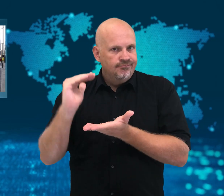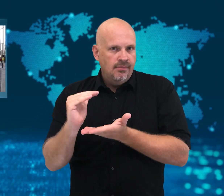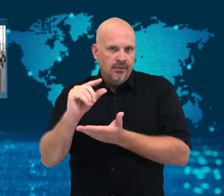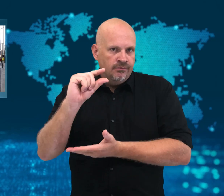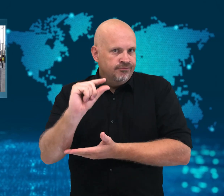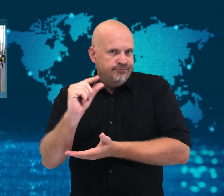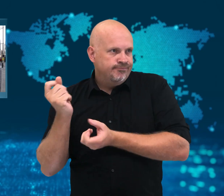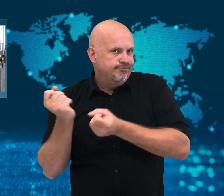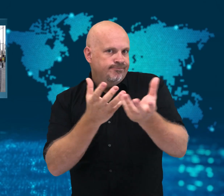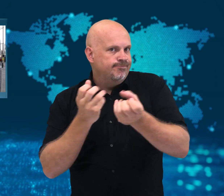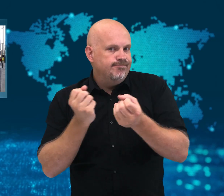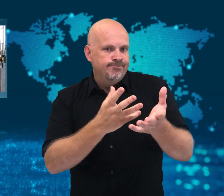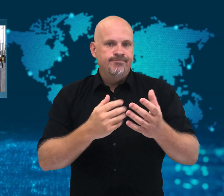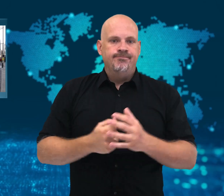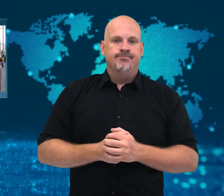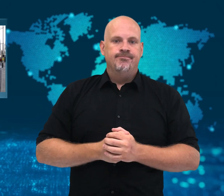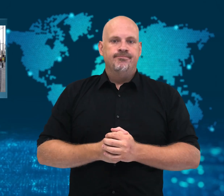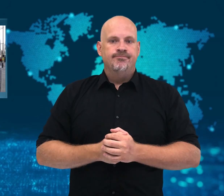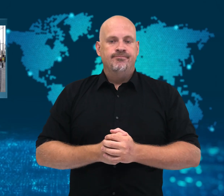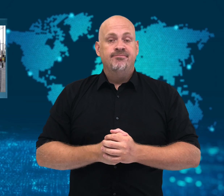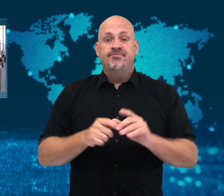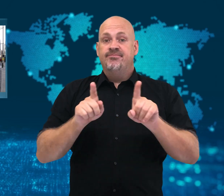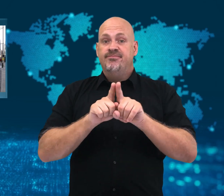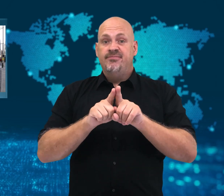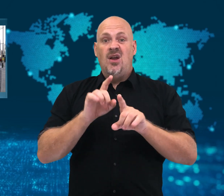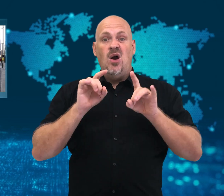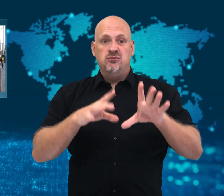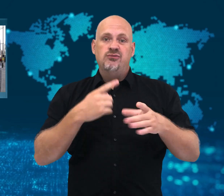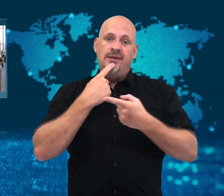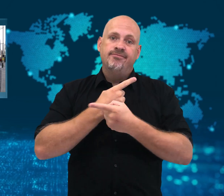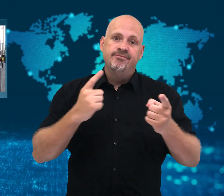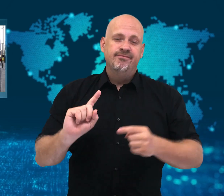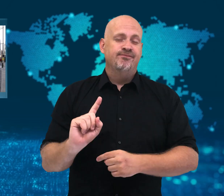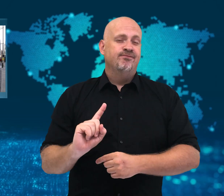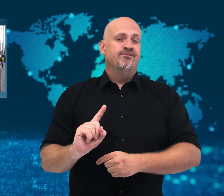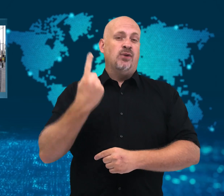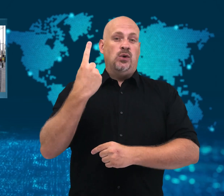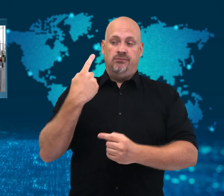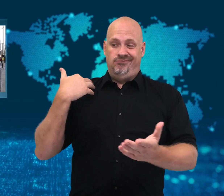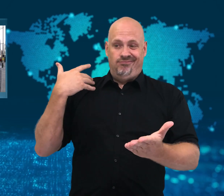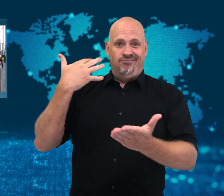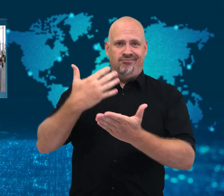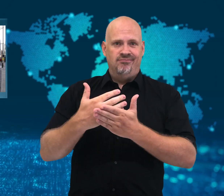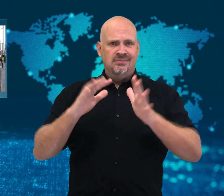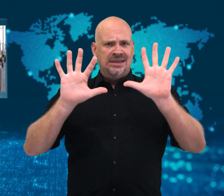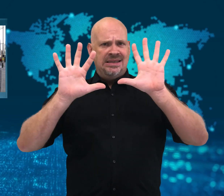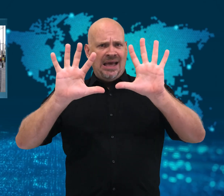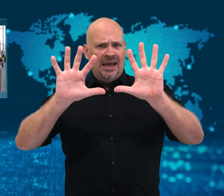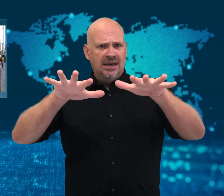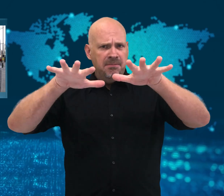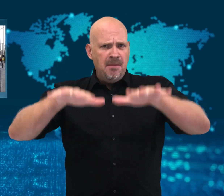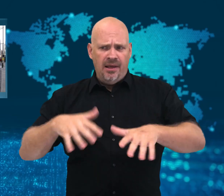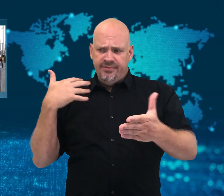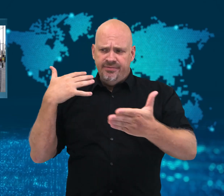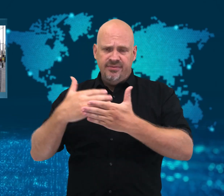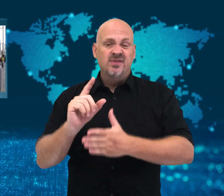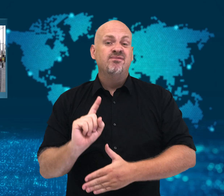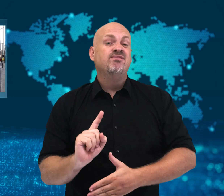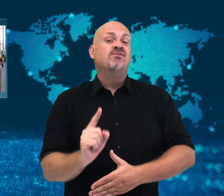The country reported its first COVID-19 death in 10 months,